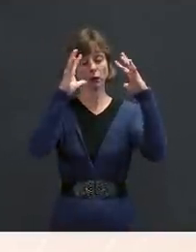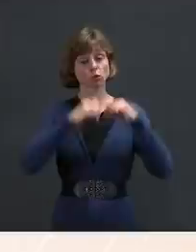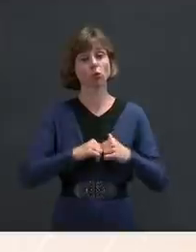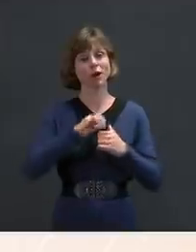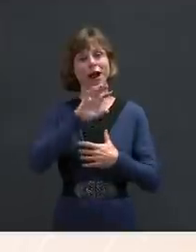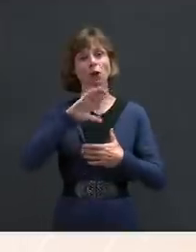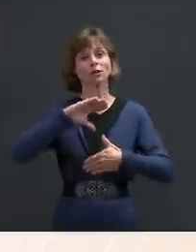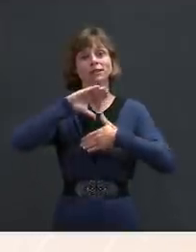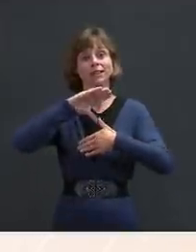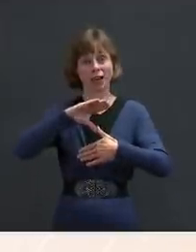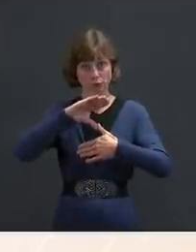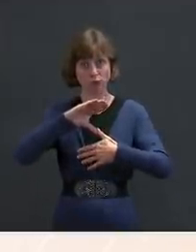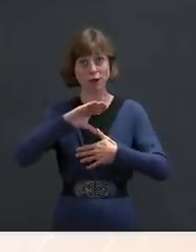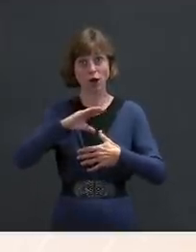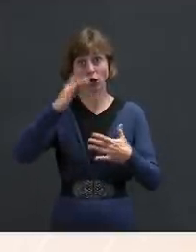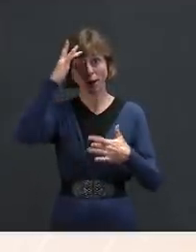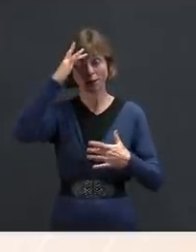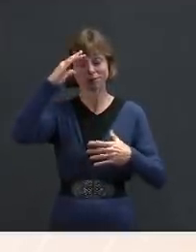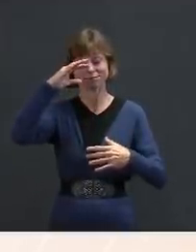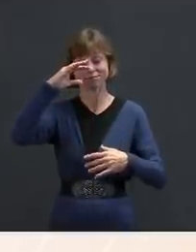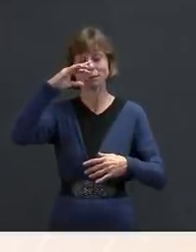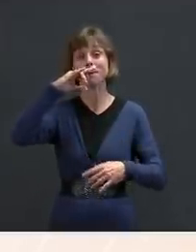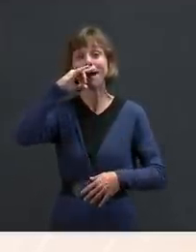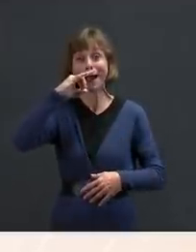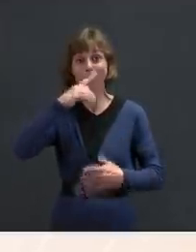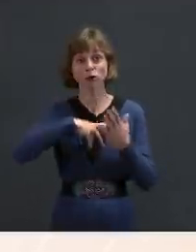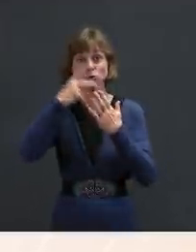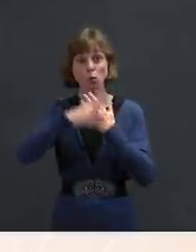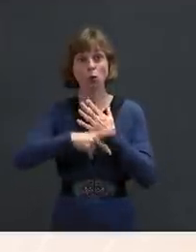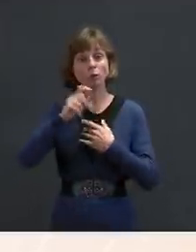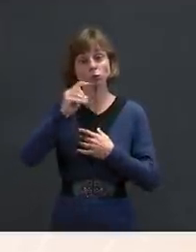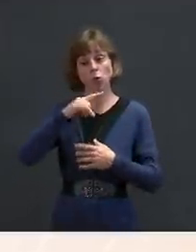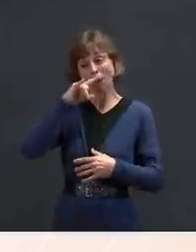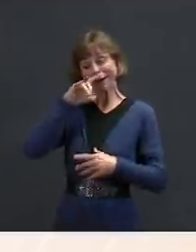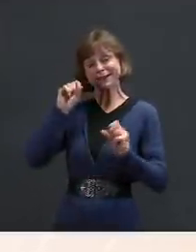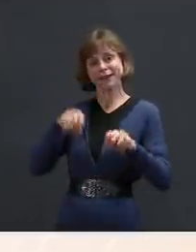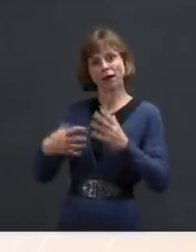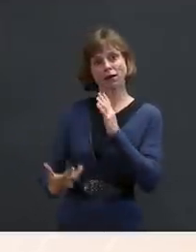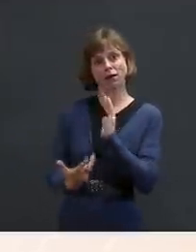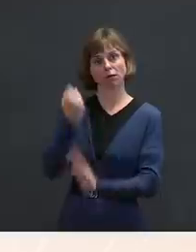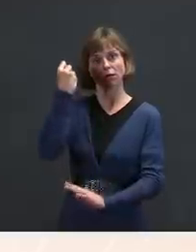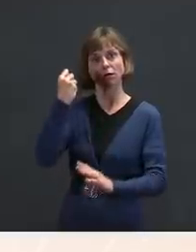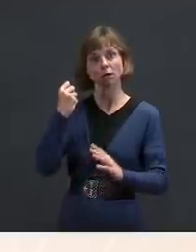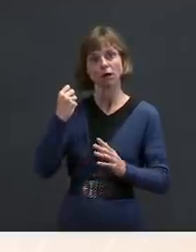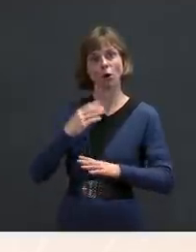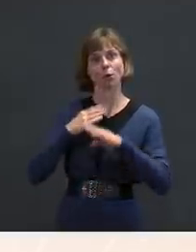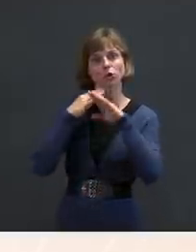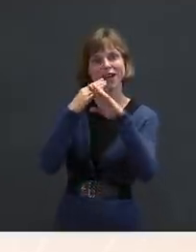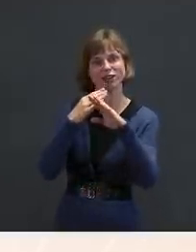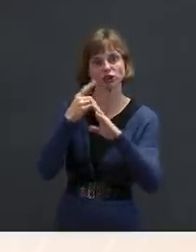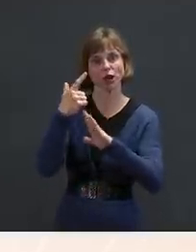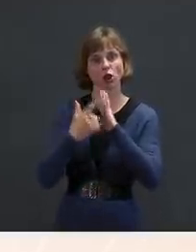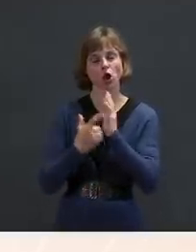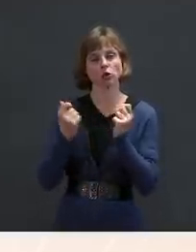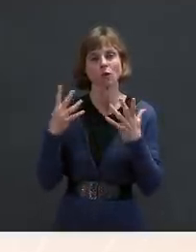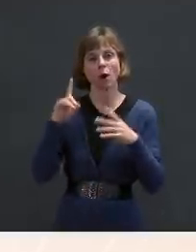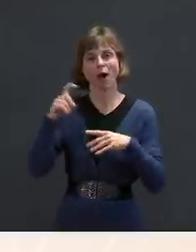that allowed children to access laws of protection without having to take the perilous journey north.